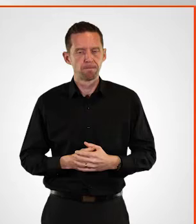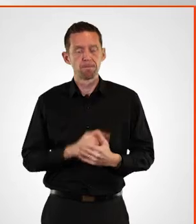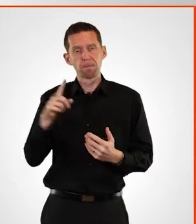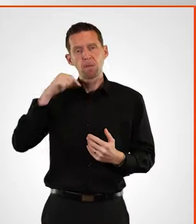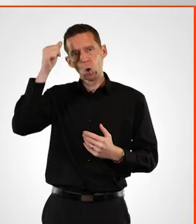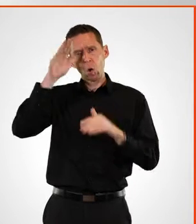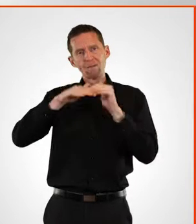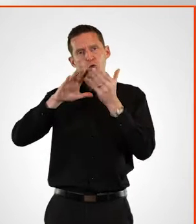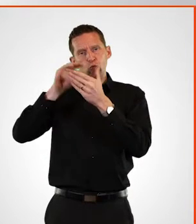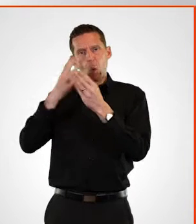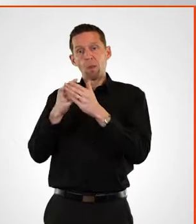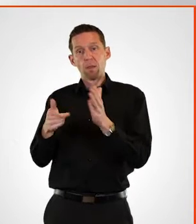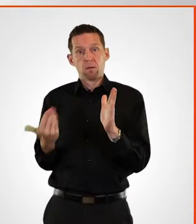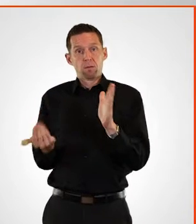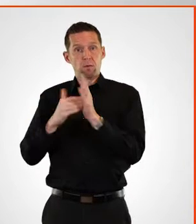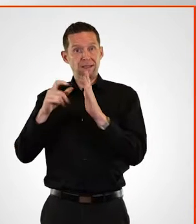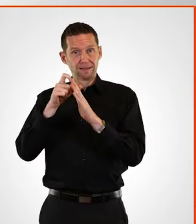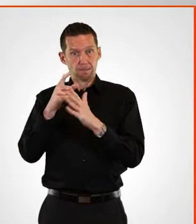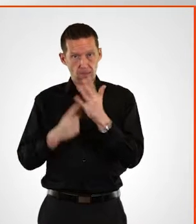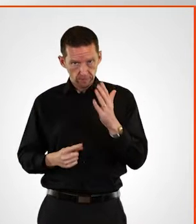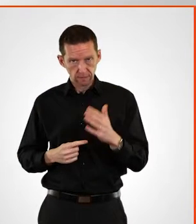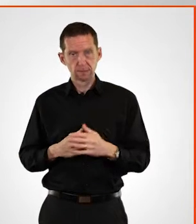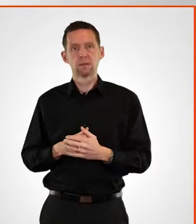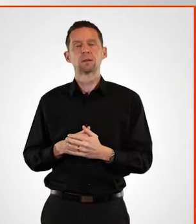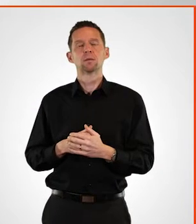And what we know about students with additional disabilities